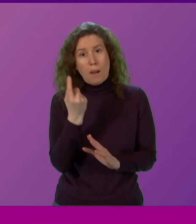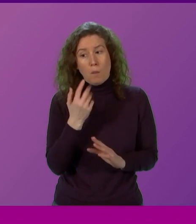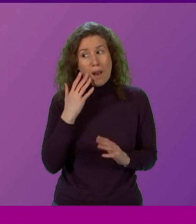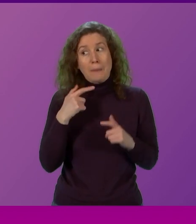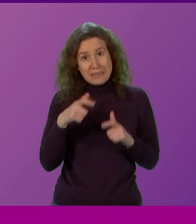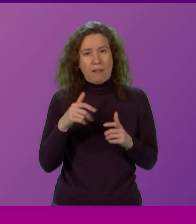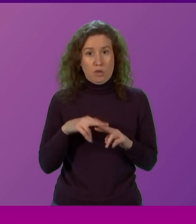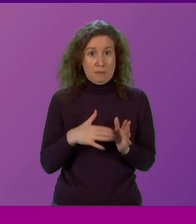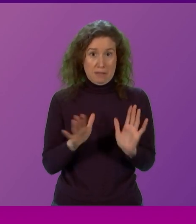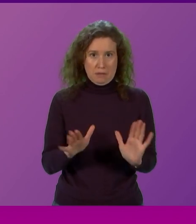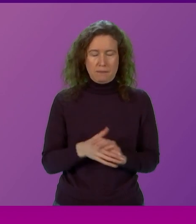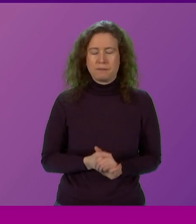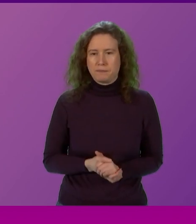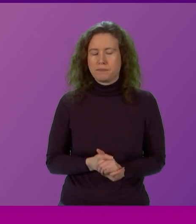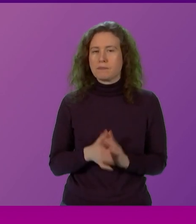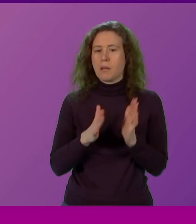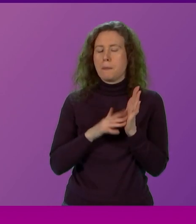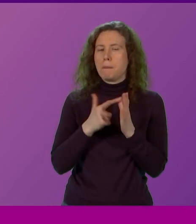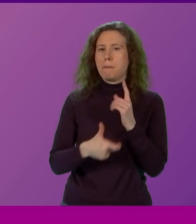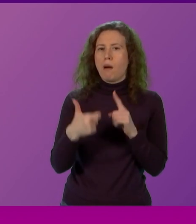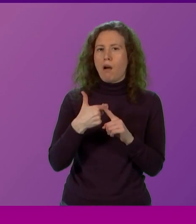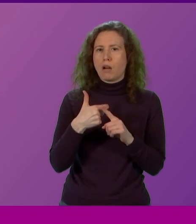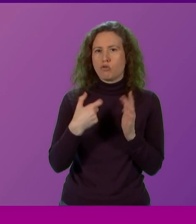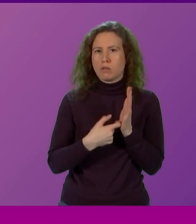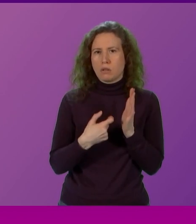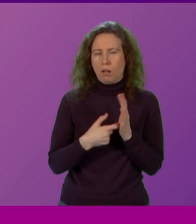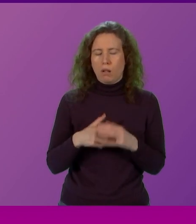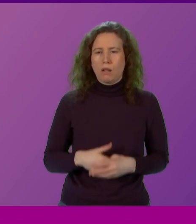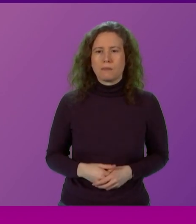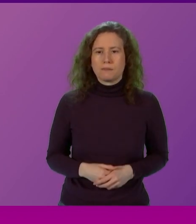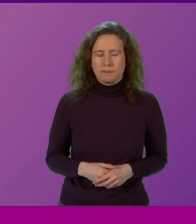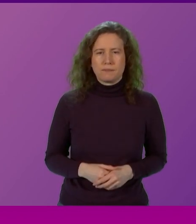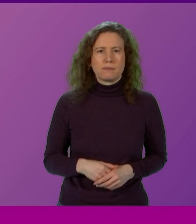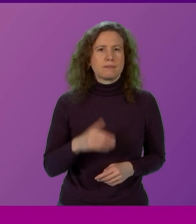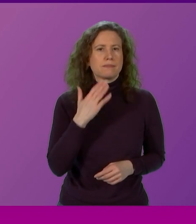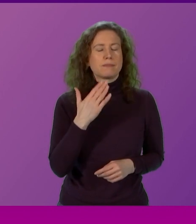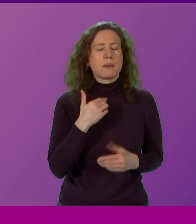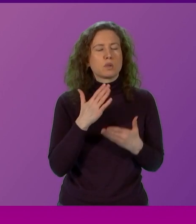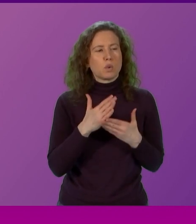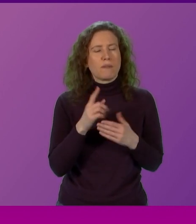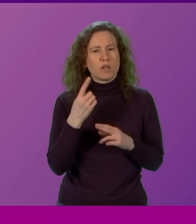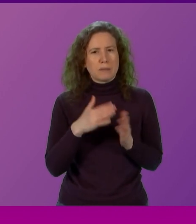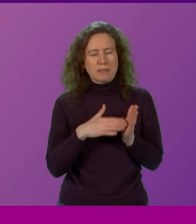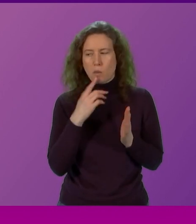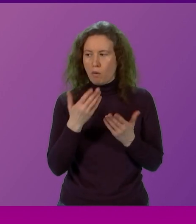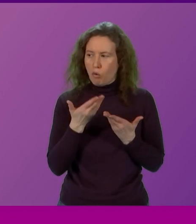First Minister. I am sure that the First Minister will join me in offering the Parliament’s sincere